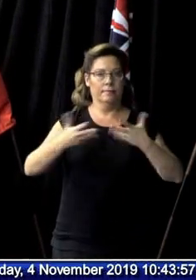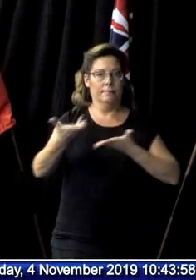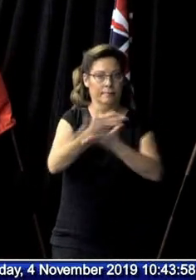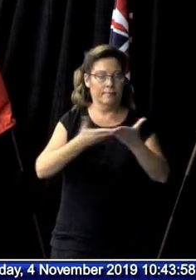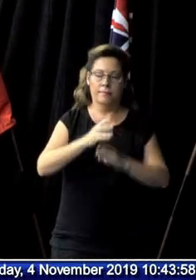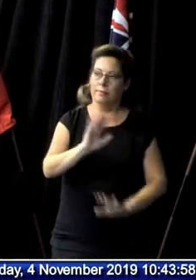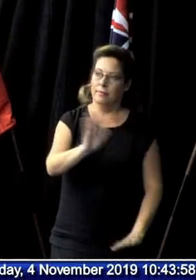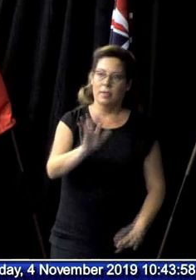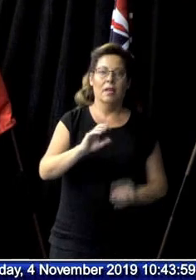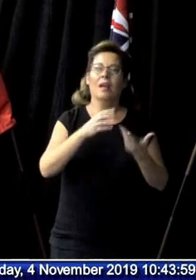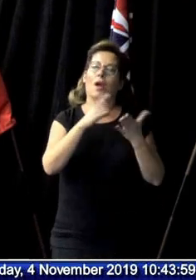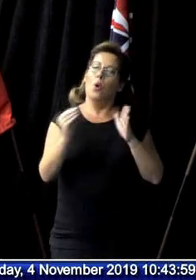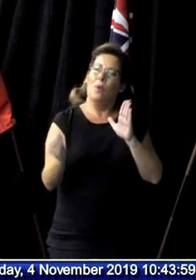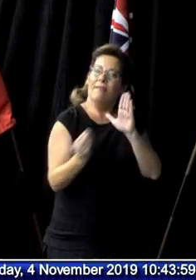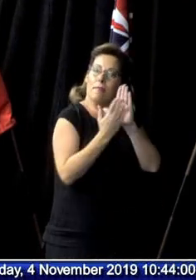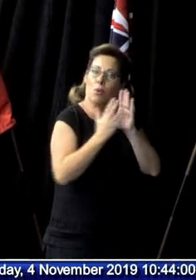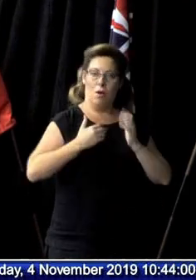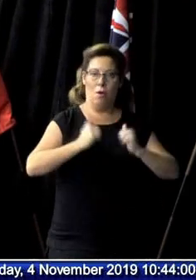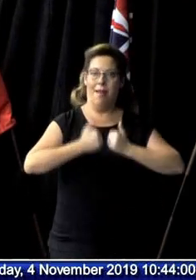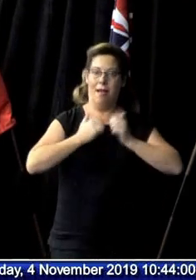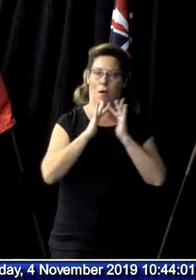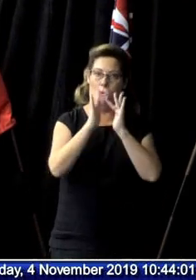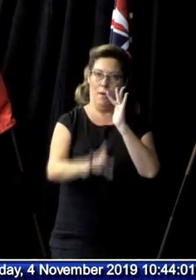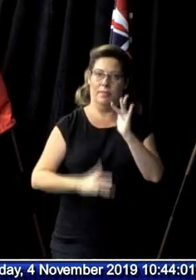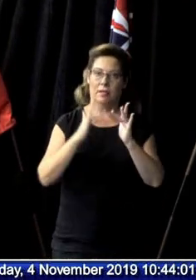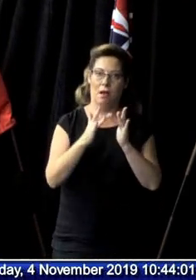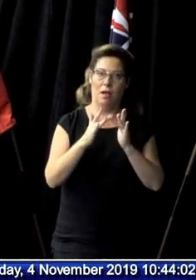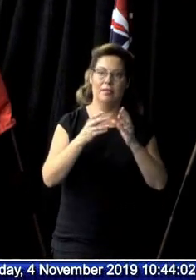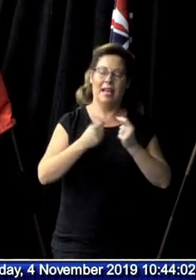The issues paper has been adapted from one prepared for a recent education workshop